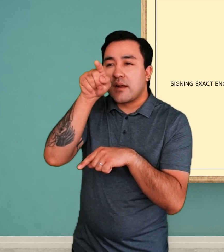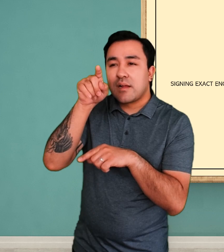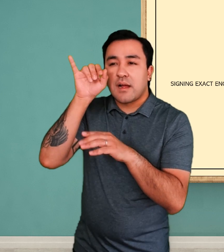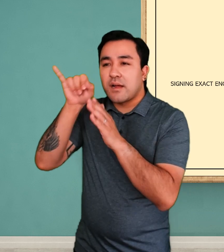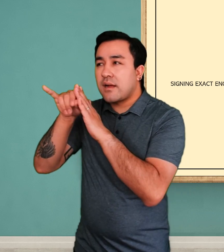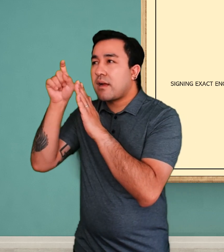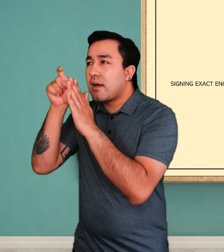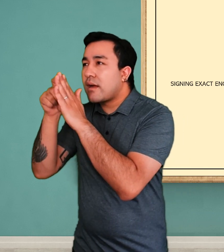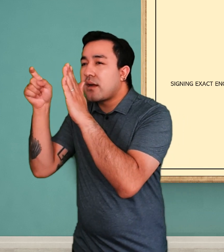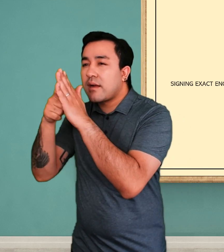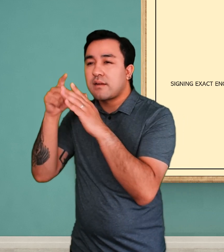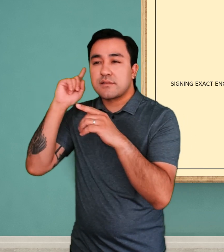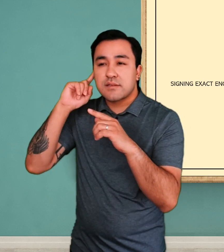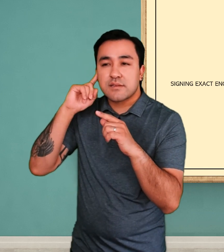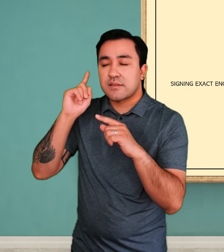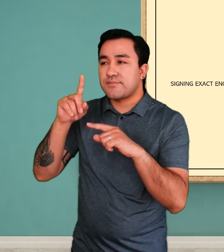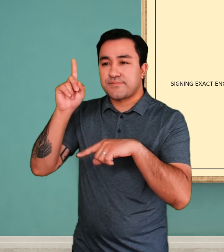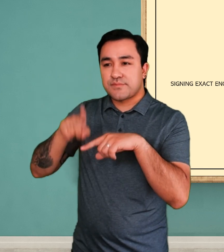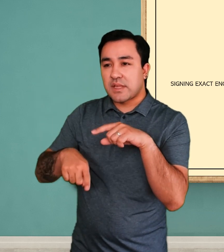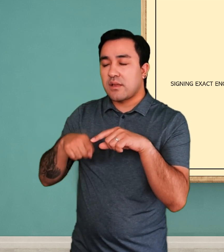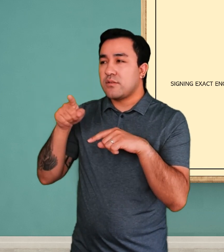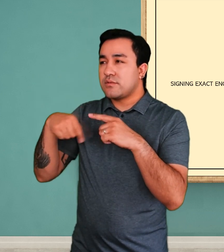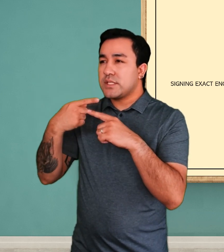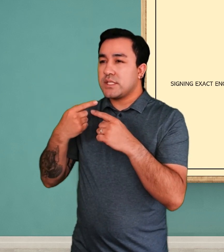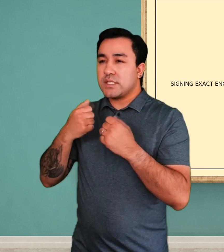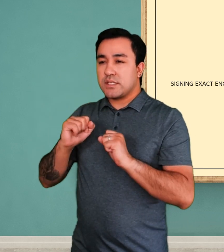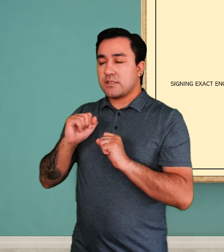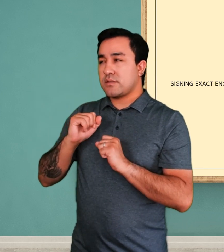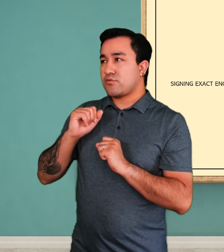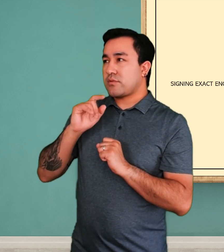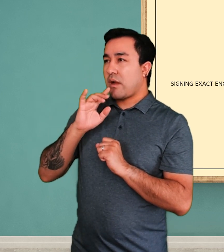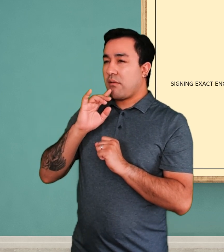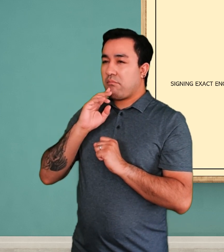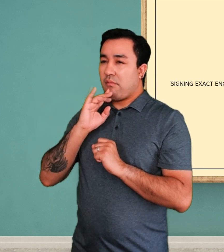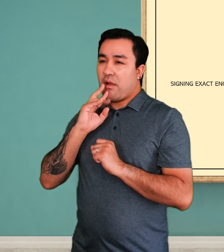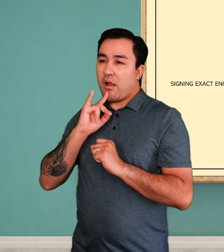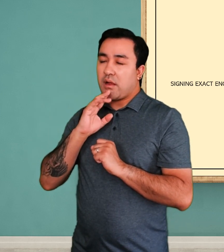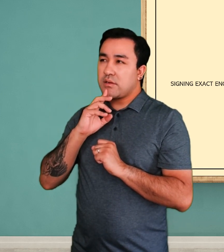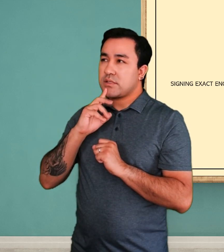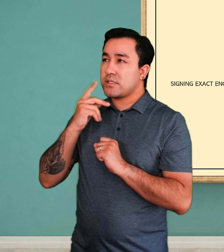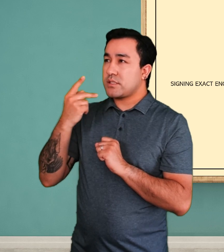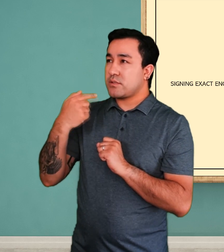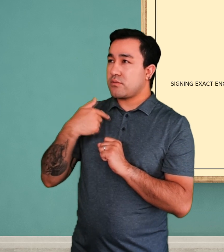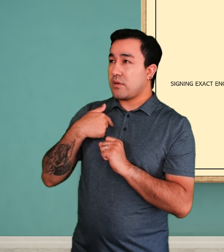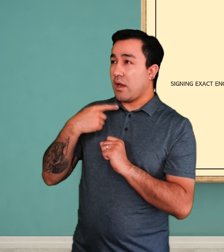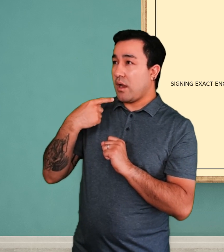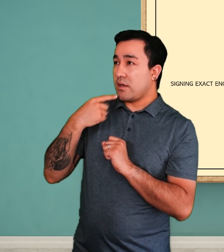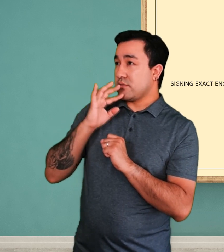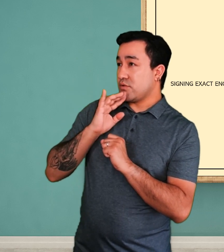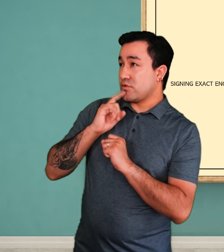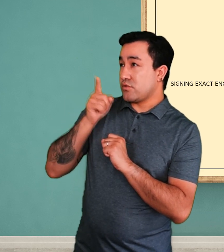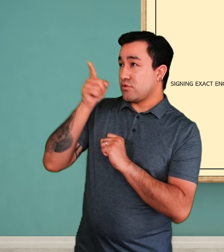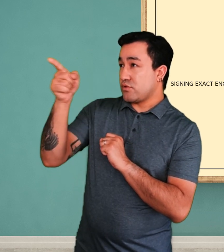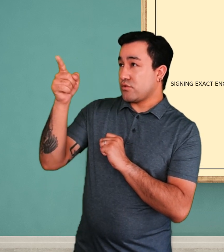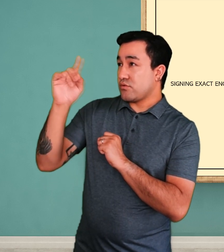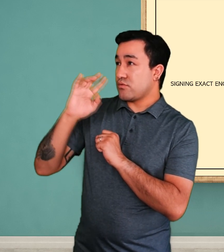when they begin to produce sounds, they are not able to self-monitor to see if the sound they are producing matches the appropriate sound they are aiming for.